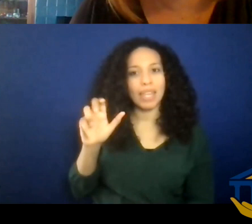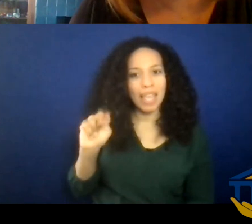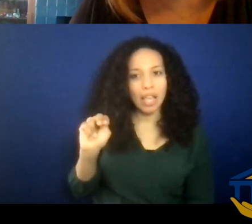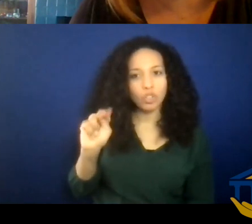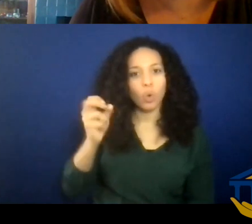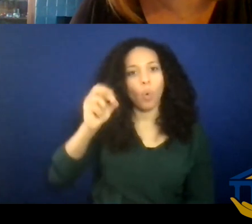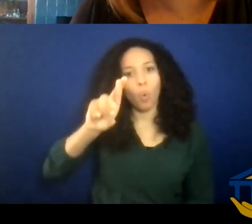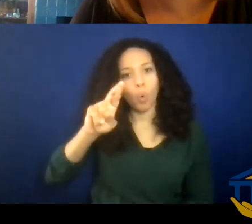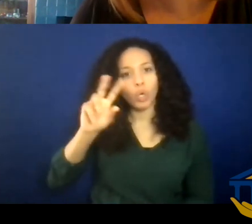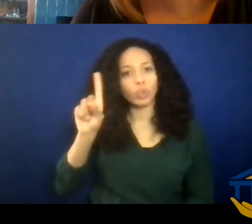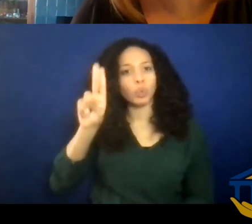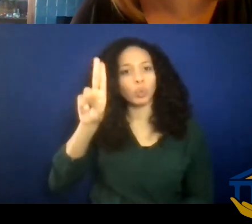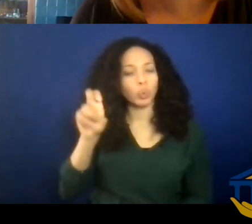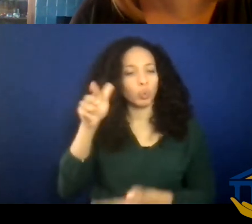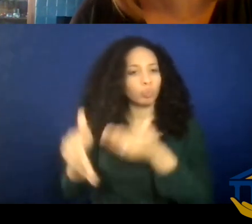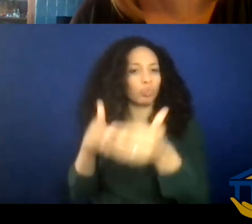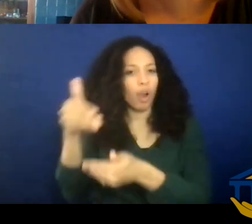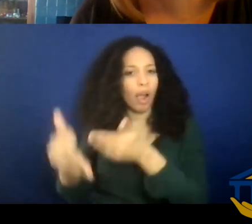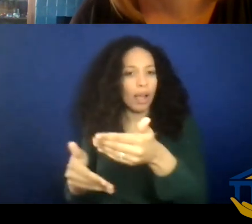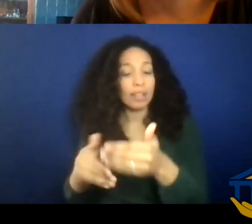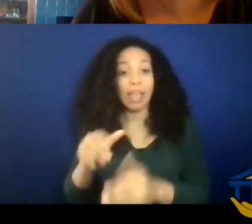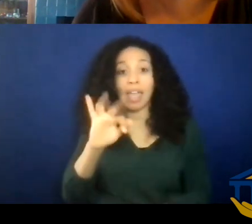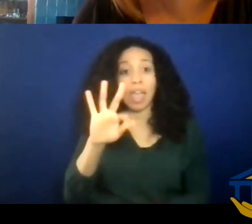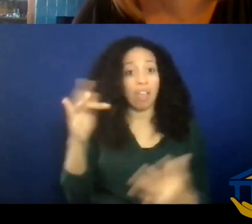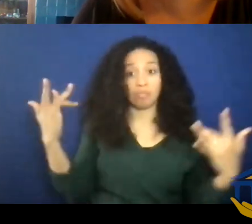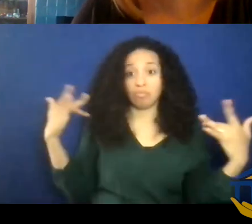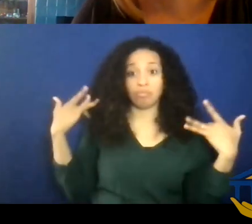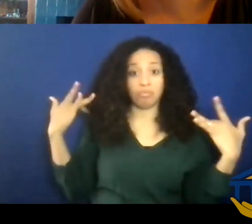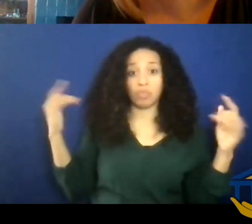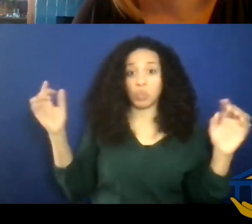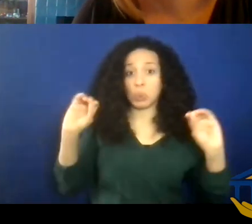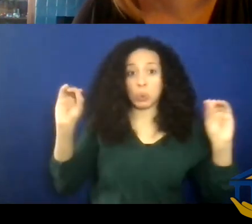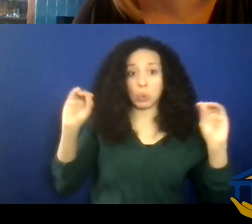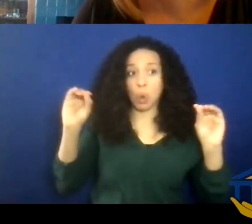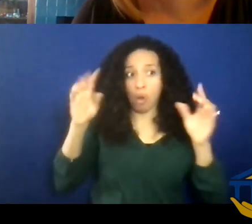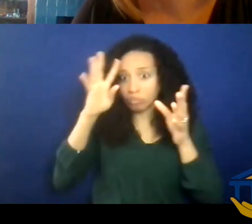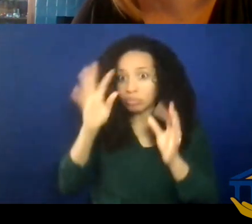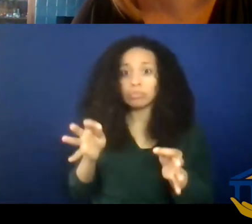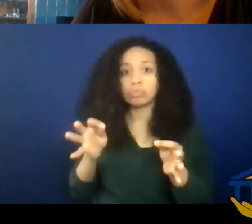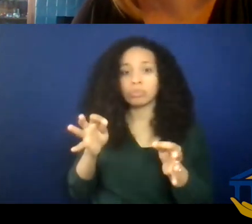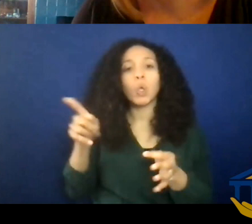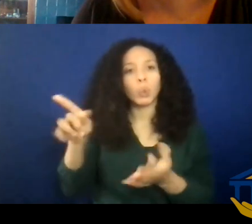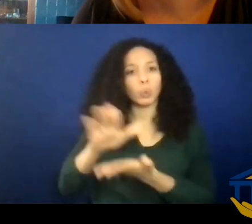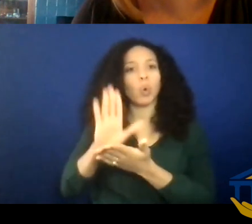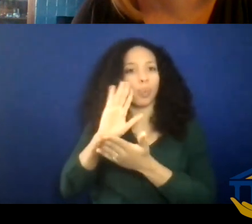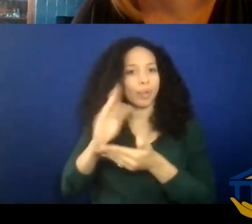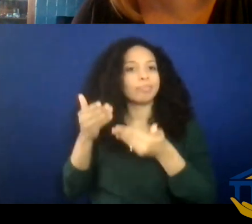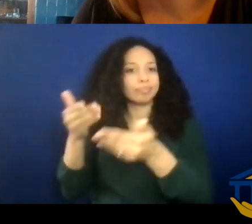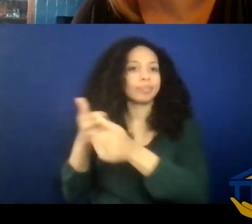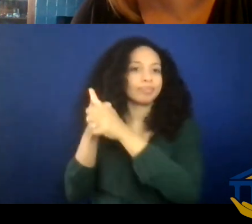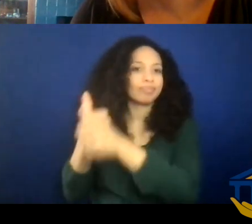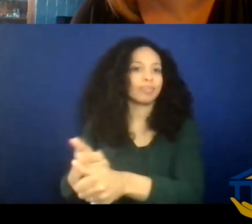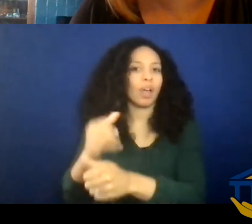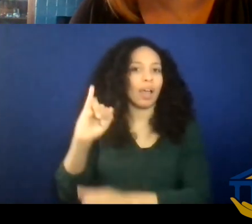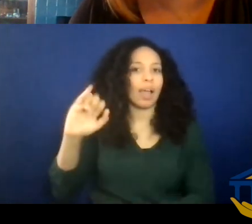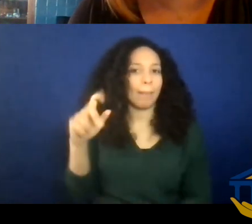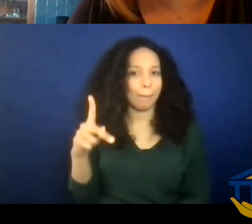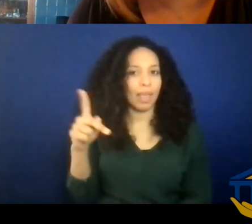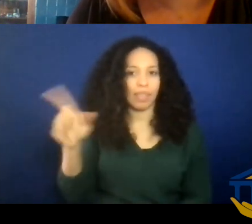um, the school district will proceed with the IEP and with implementing their recommendations.